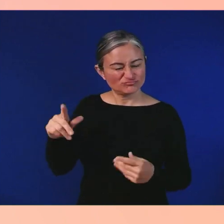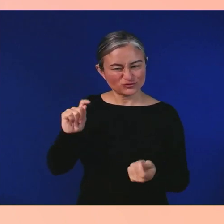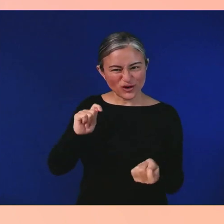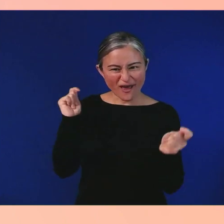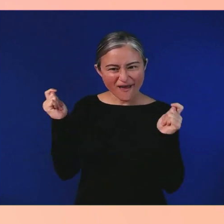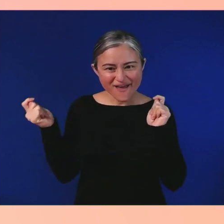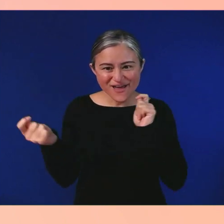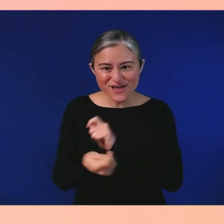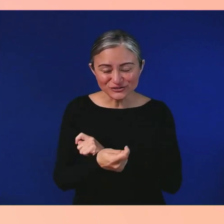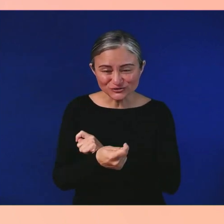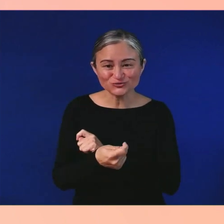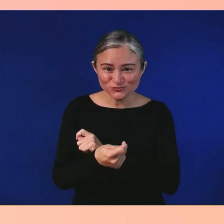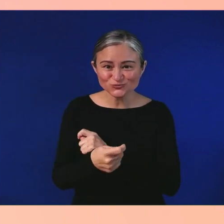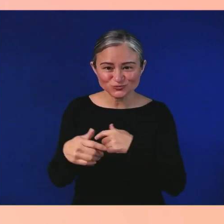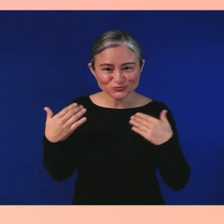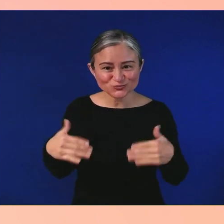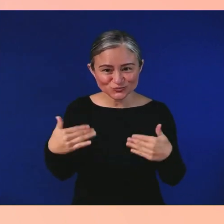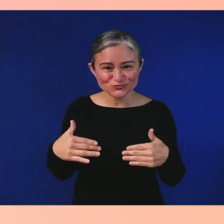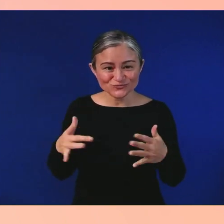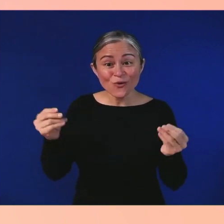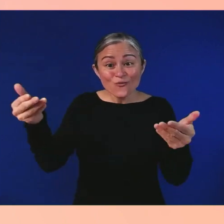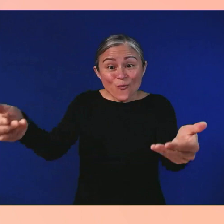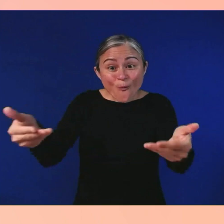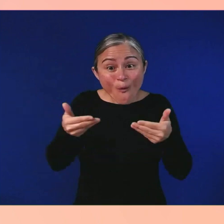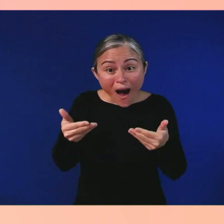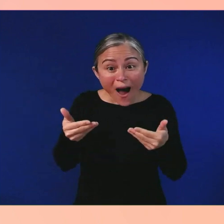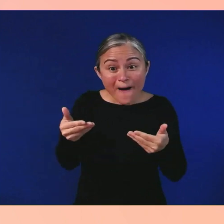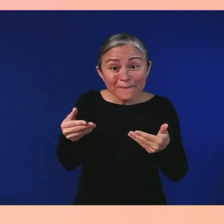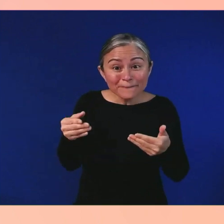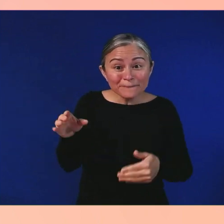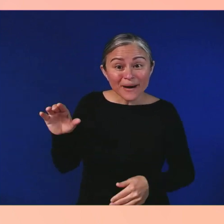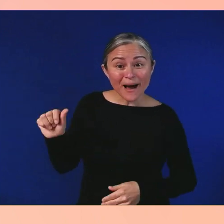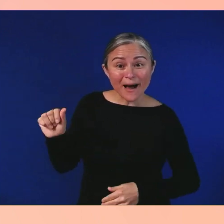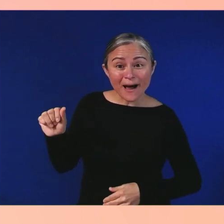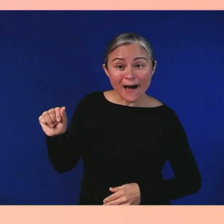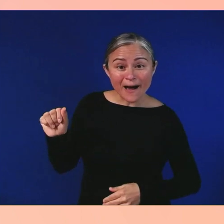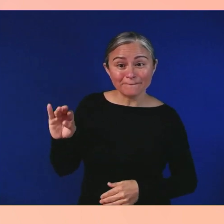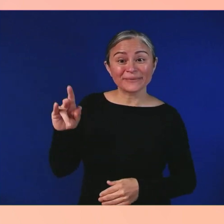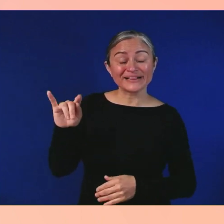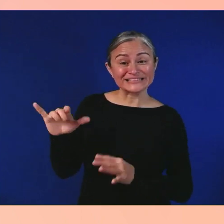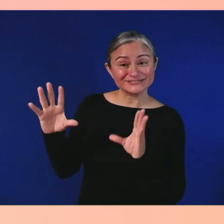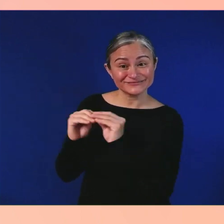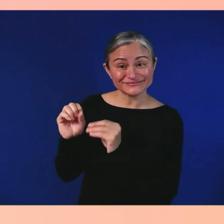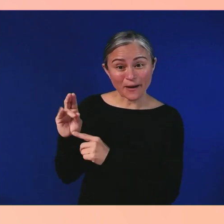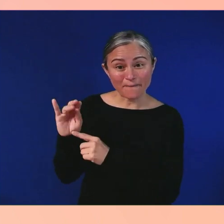Welcome, Irene. Thank you. We're so thrilled to have you here. Irene, tell us about